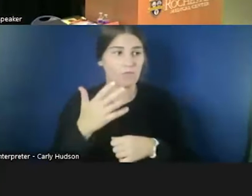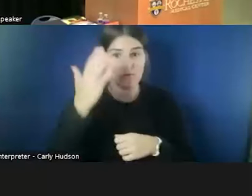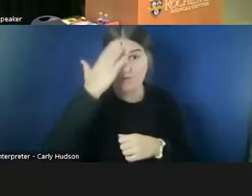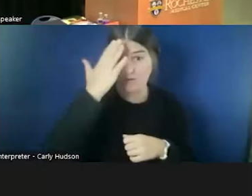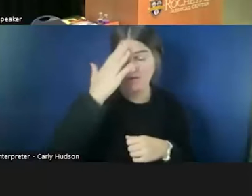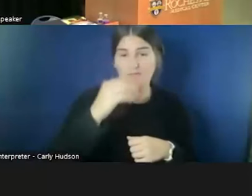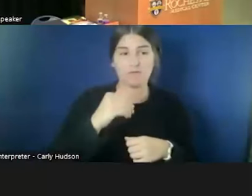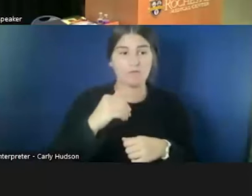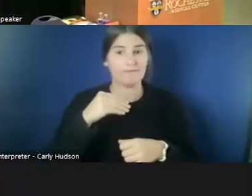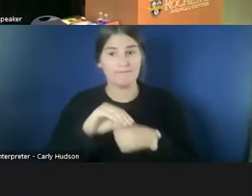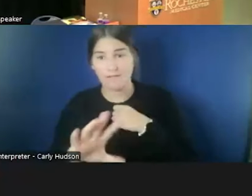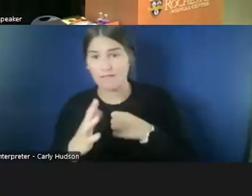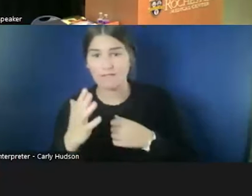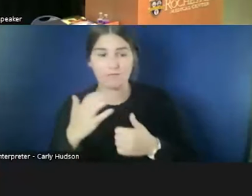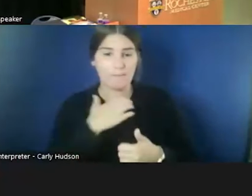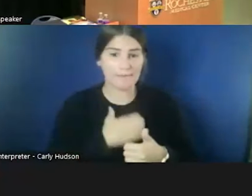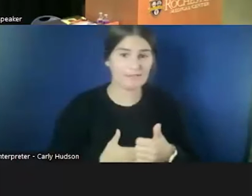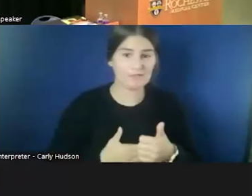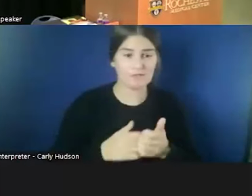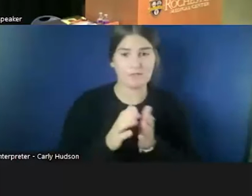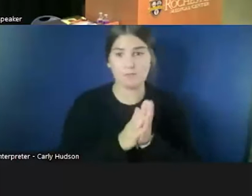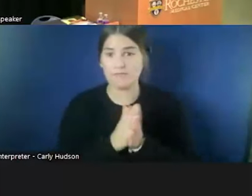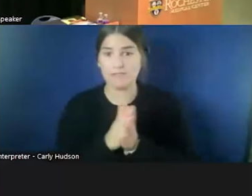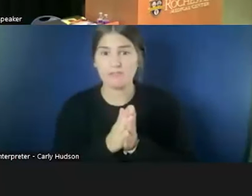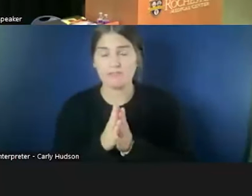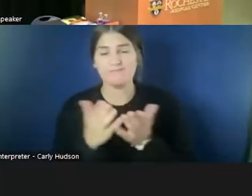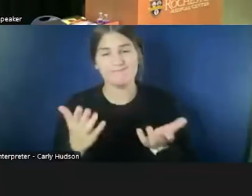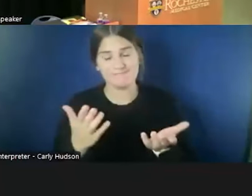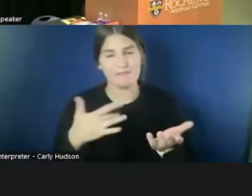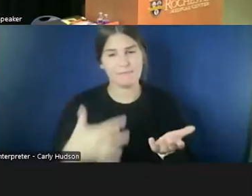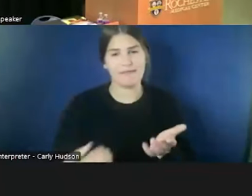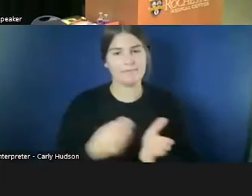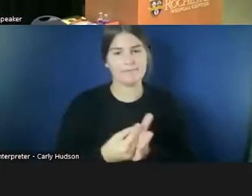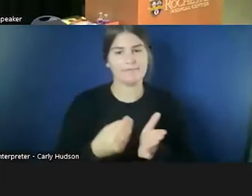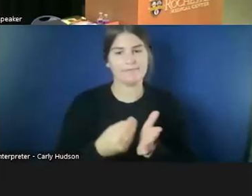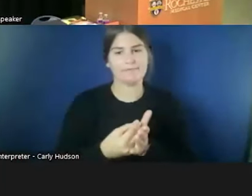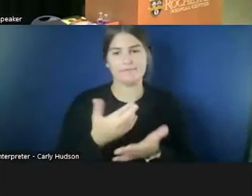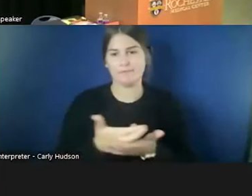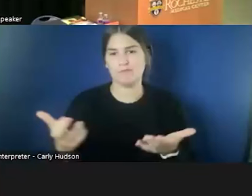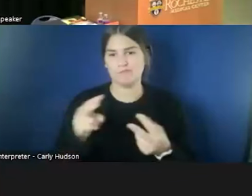or passion or perseverance sometimes it's the lack of funding and the lack of resources that prevents